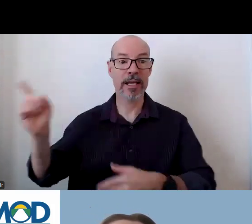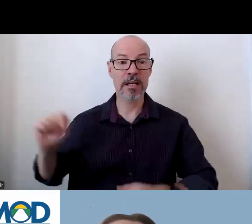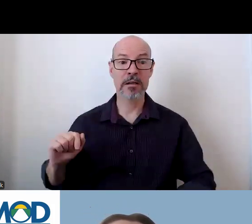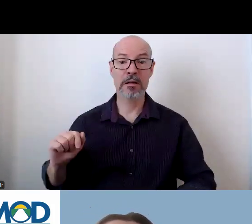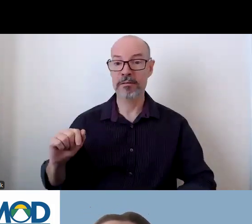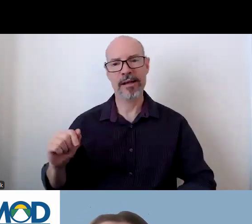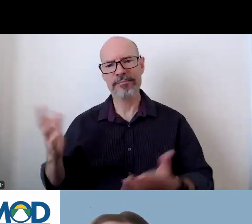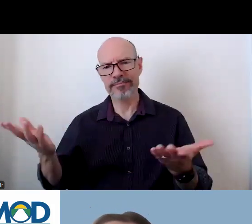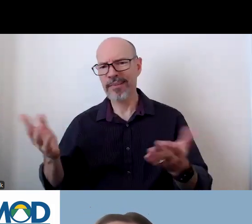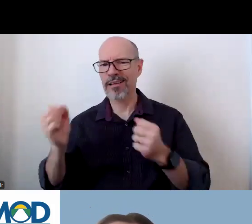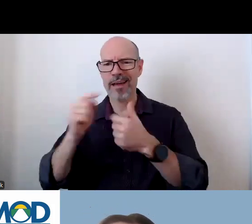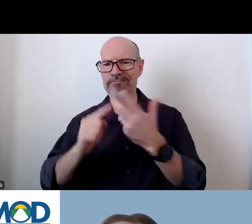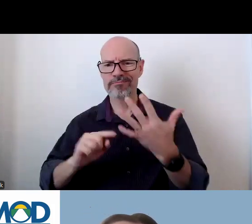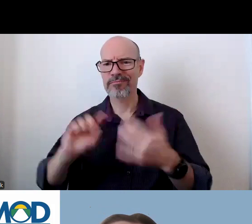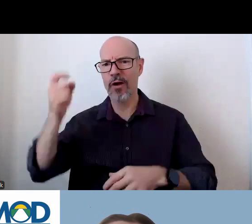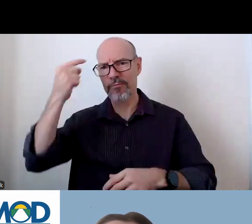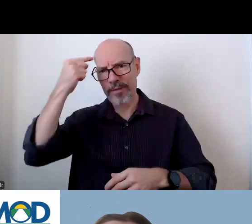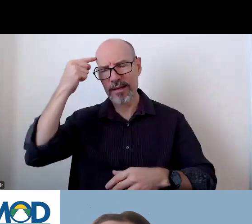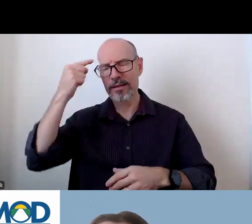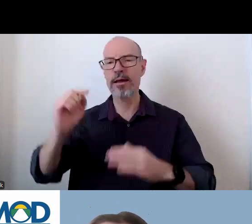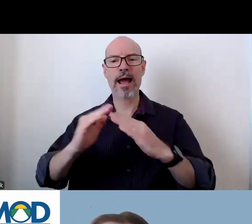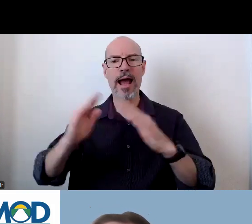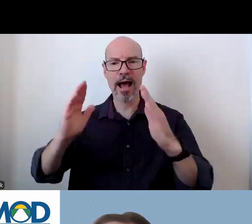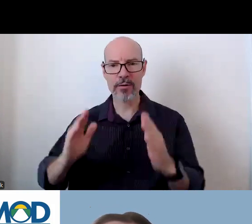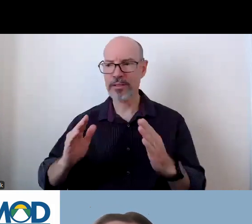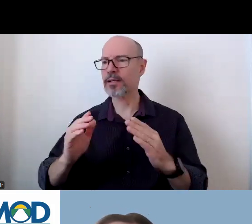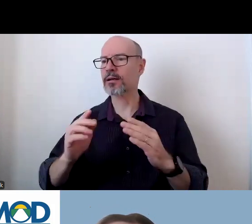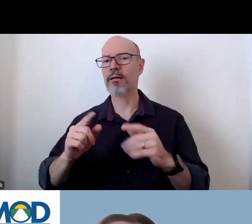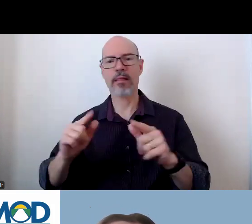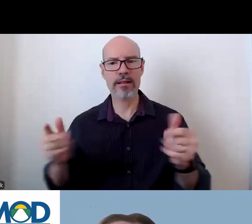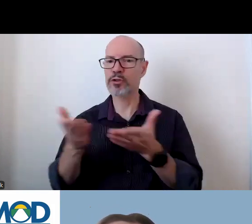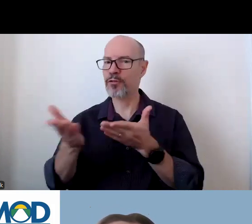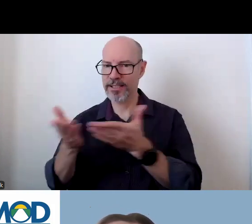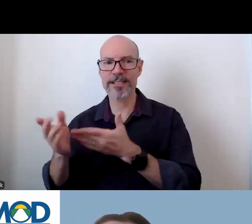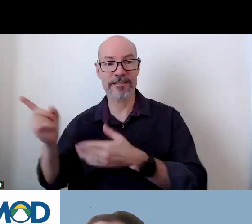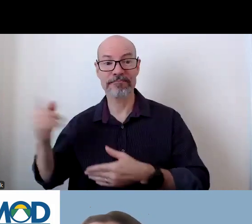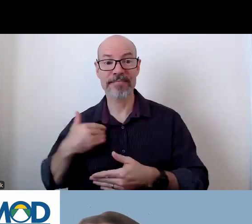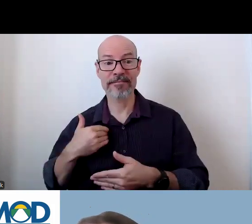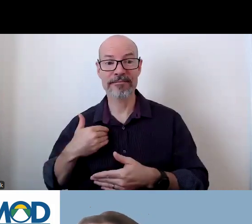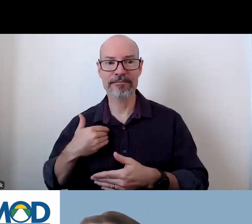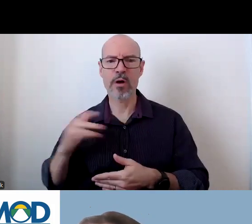topics, employment, housing, government services. Always visit our events page for upcoming trainings, which are all free.